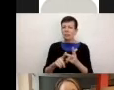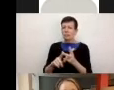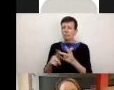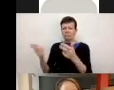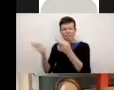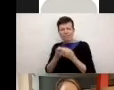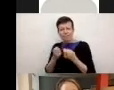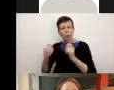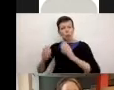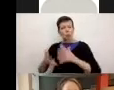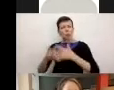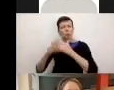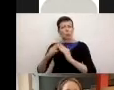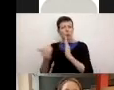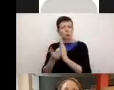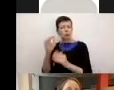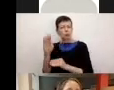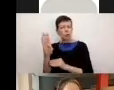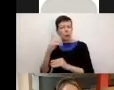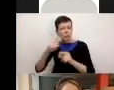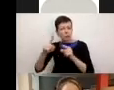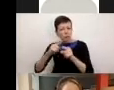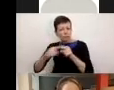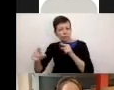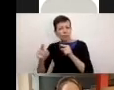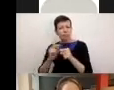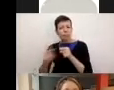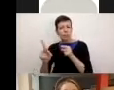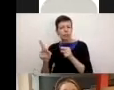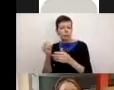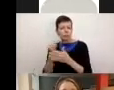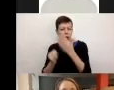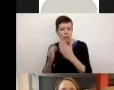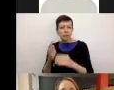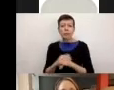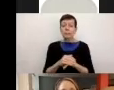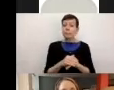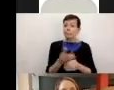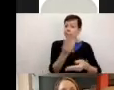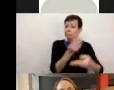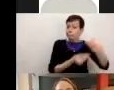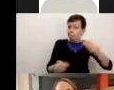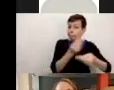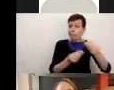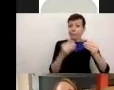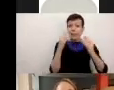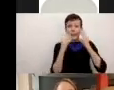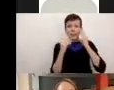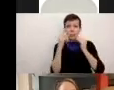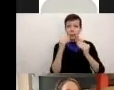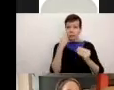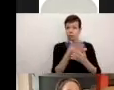arts professionals; sharing extraordinary arts experiences with the public; and Truth